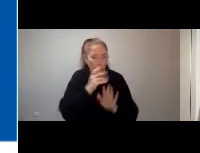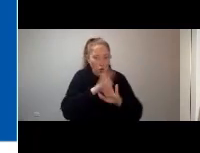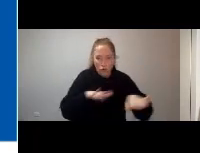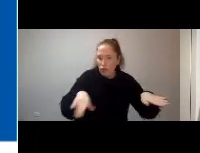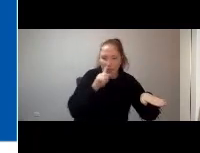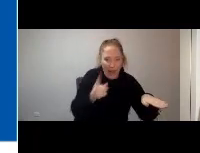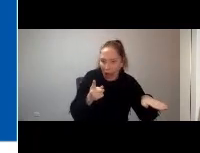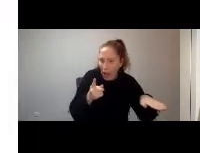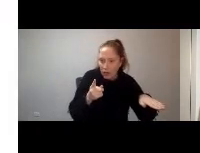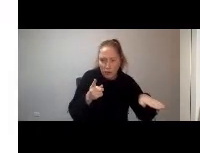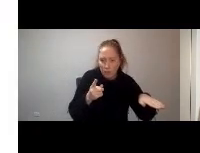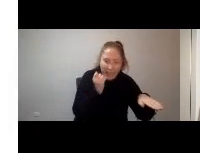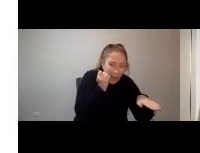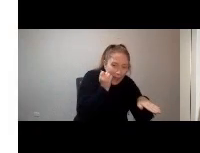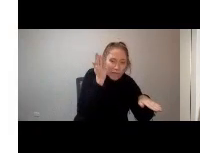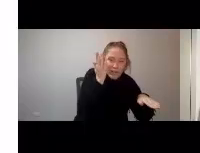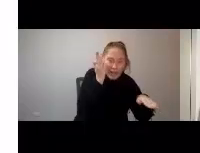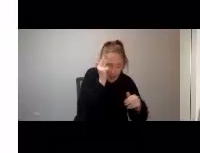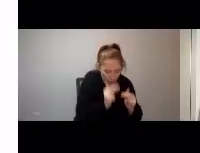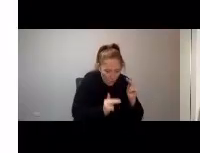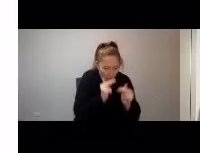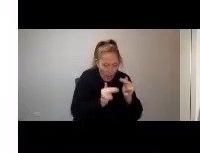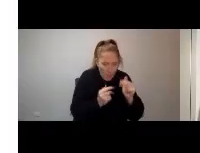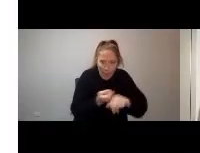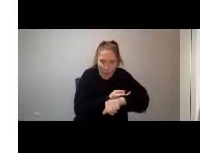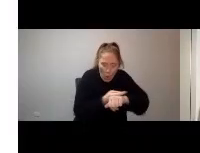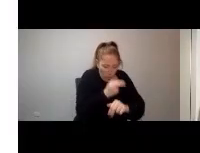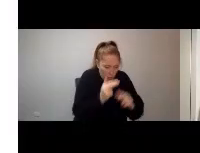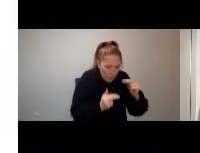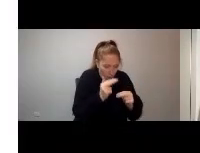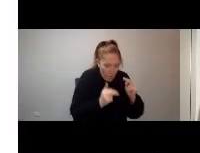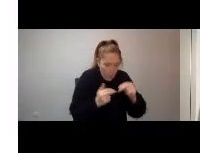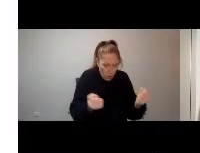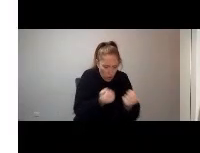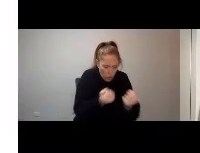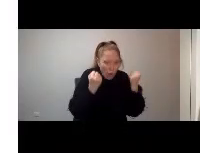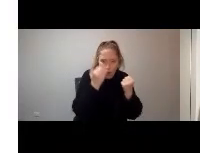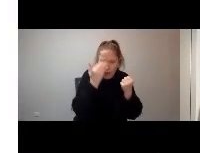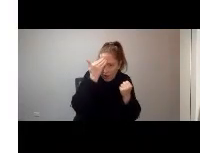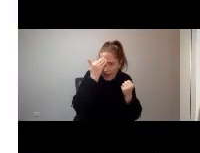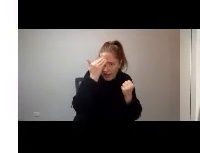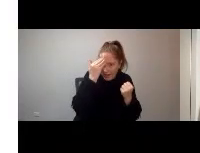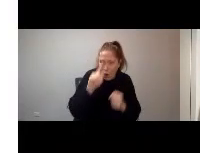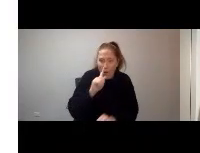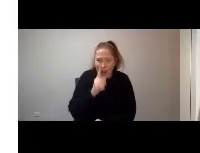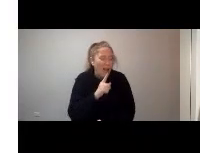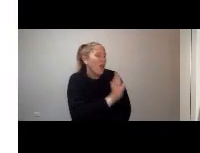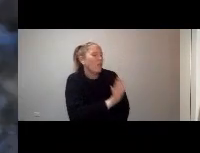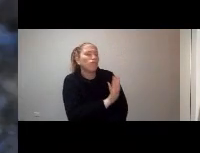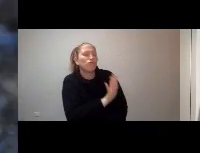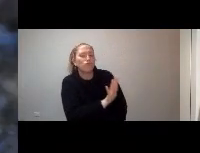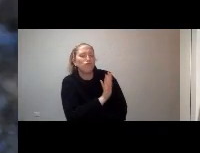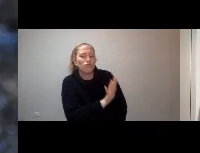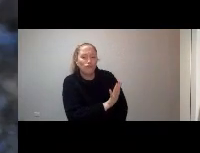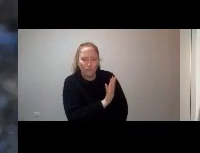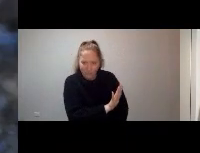his mind is being developed, his blood is being made, his mind is being developed. To him, we cannot say tomorrow, his name is today."